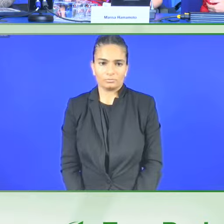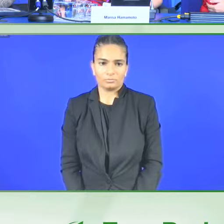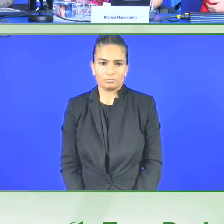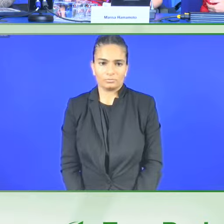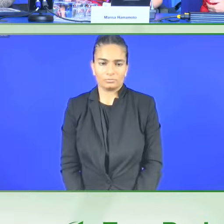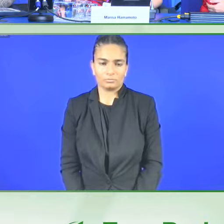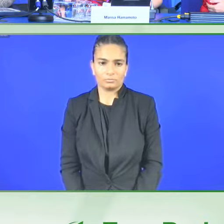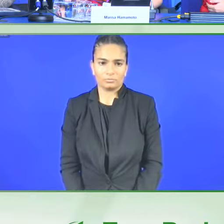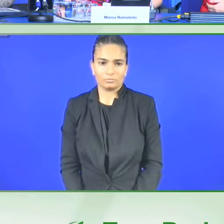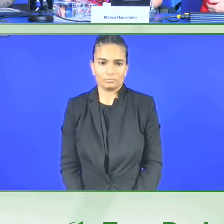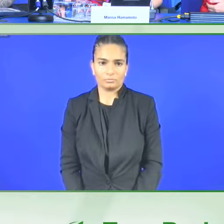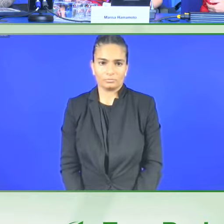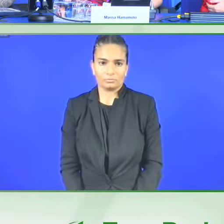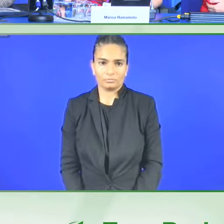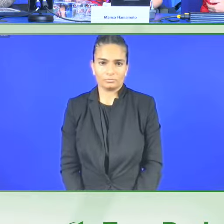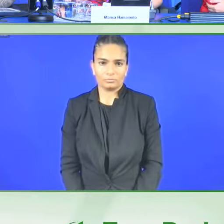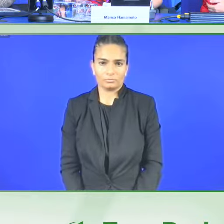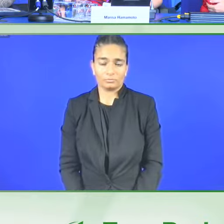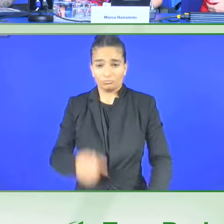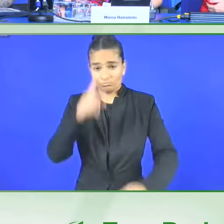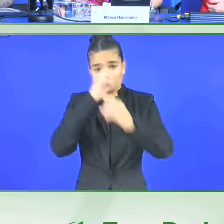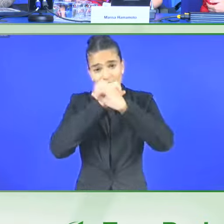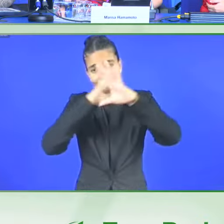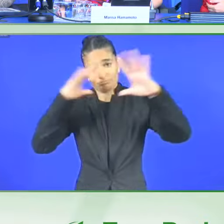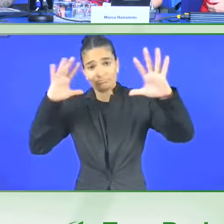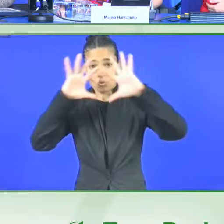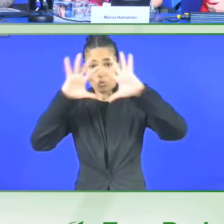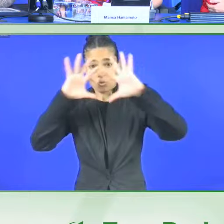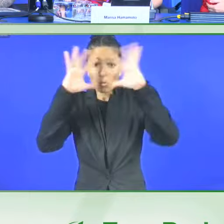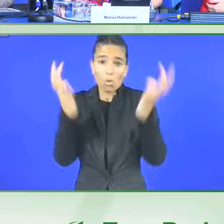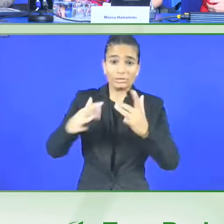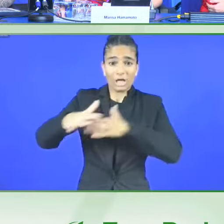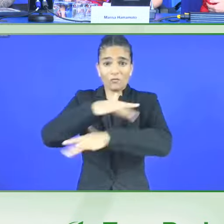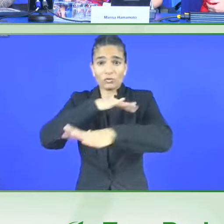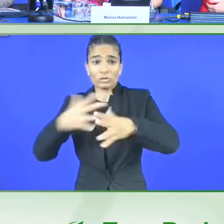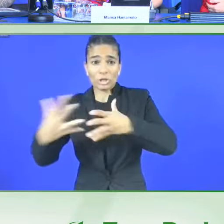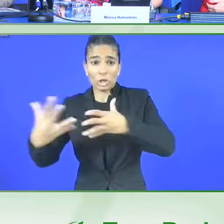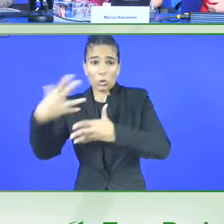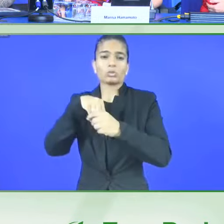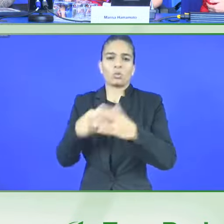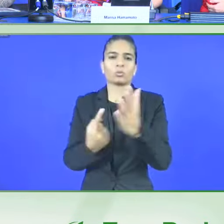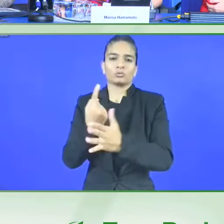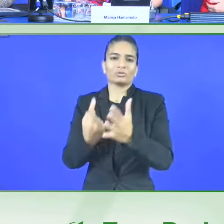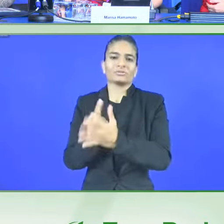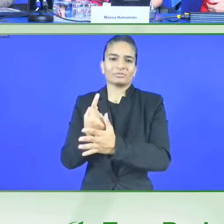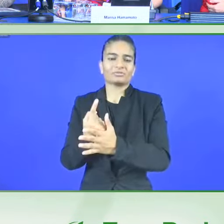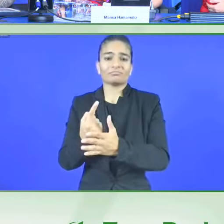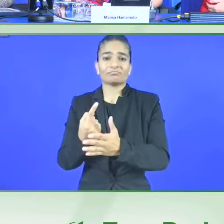To say so people are awesome!